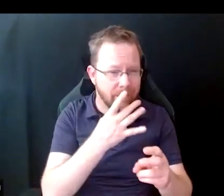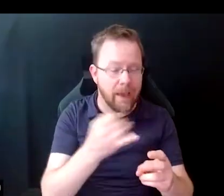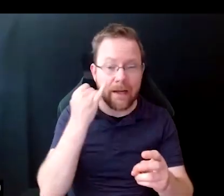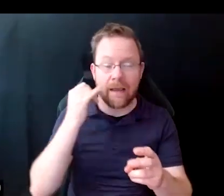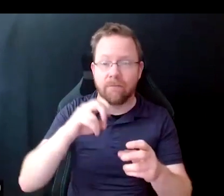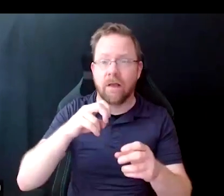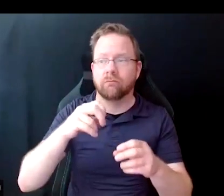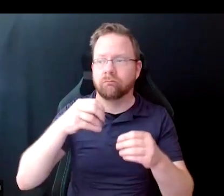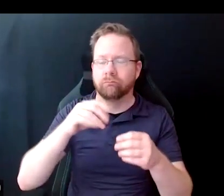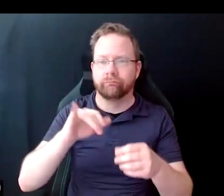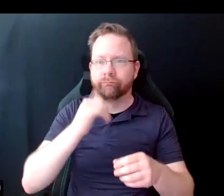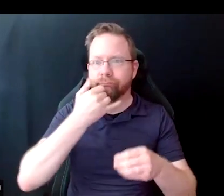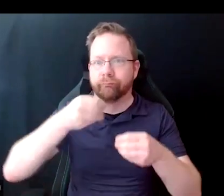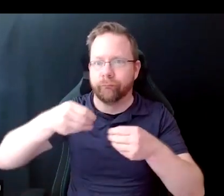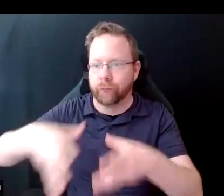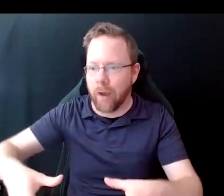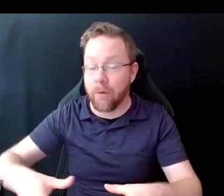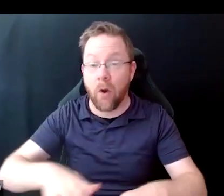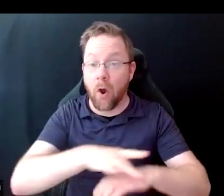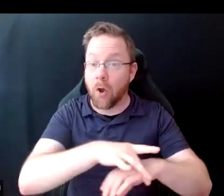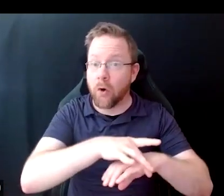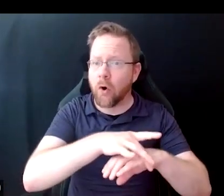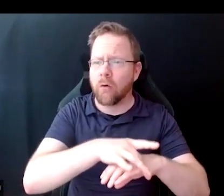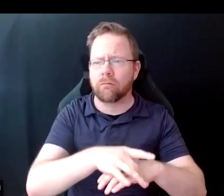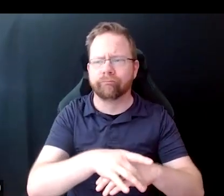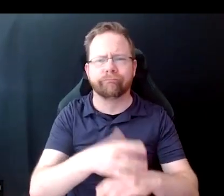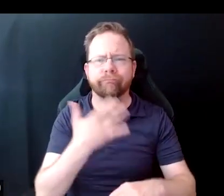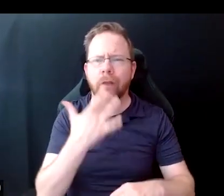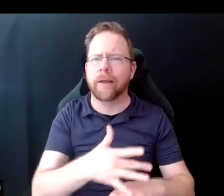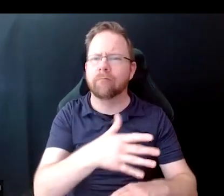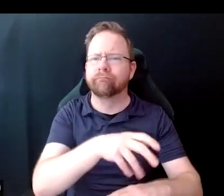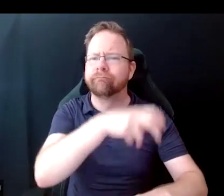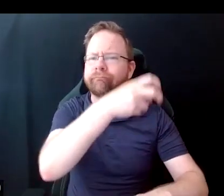If you drop an object on Earth, it helpfully falls to the floor. It makes a noise.